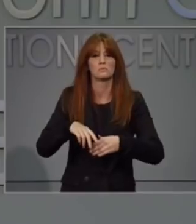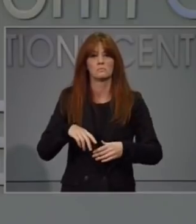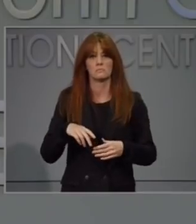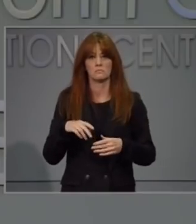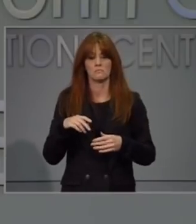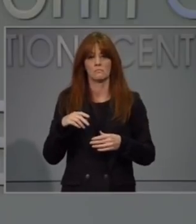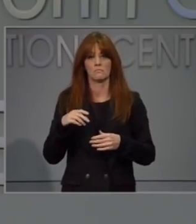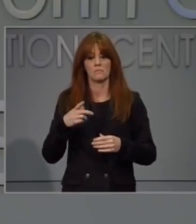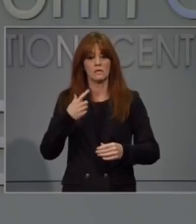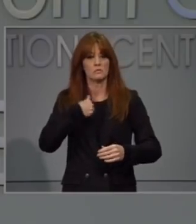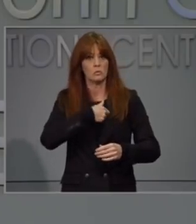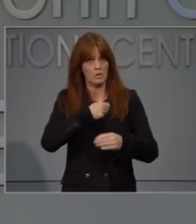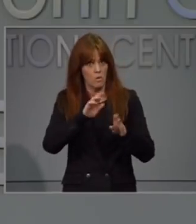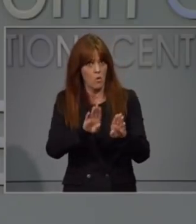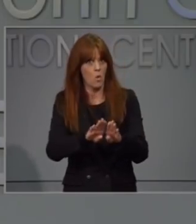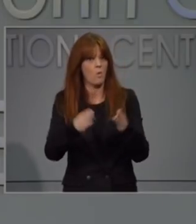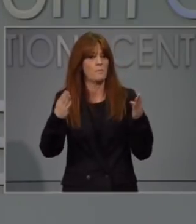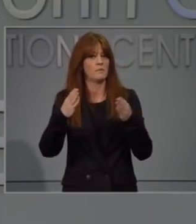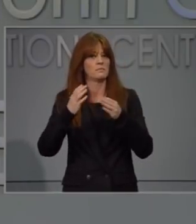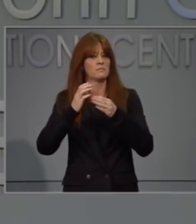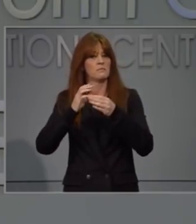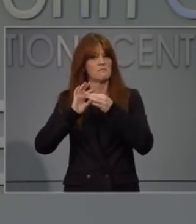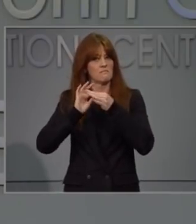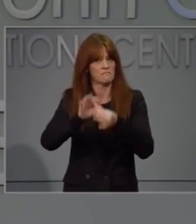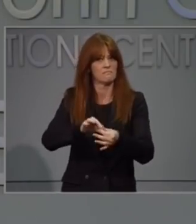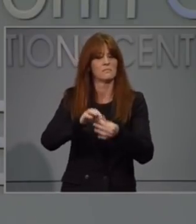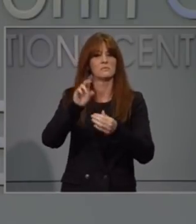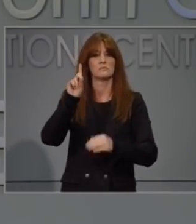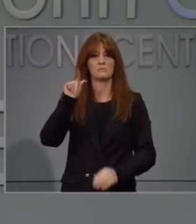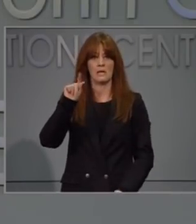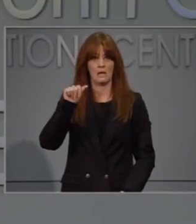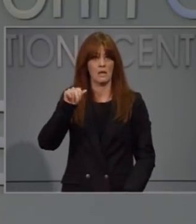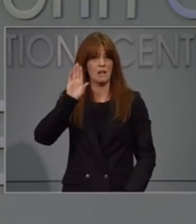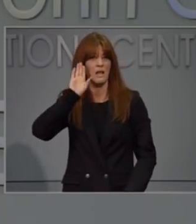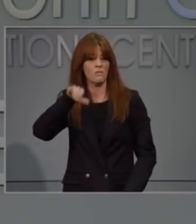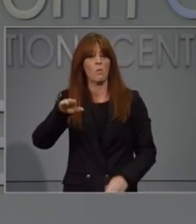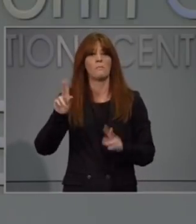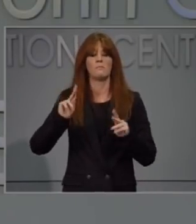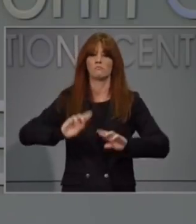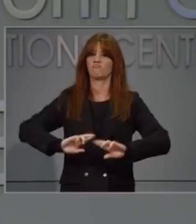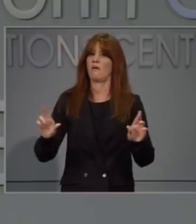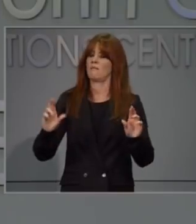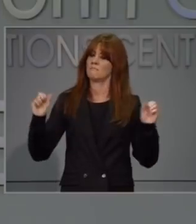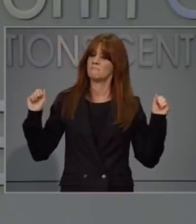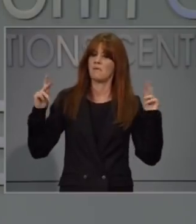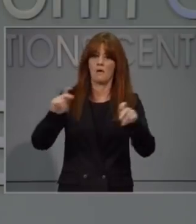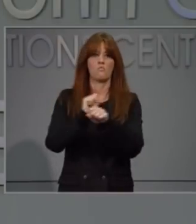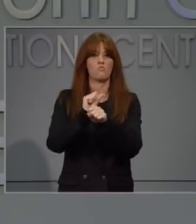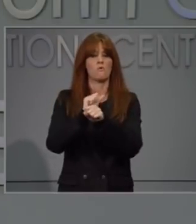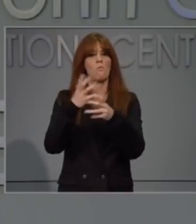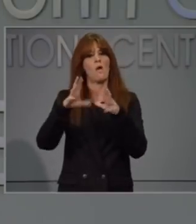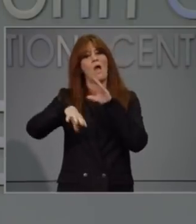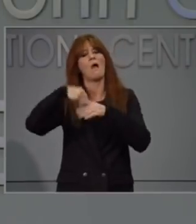BUT IF OUR INDICATORS ARE NOT IN THE RIGHT PLACE, WE WILL EXTEND PHASE ONE LONGER THAN TWO WEEKS. WE ARE USING RESTRICTIONS IN A